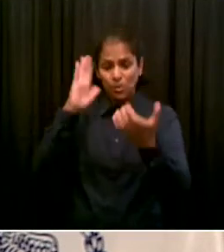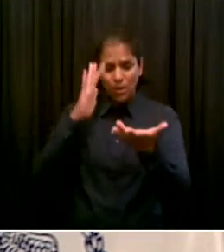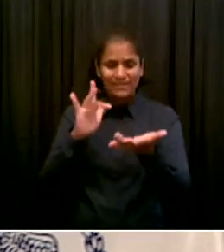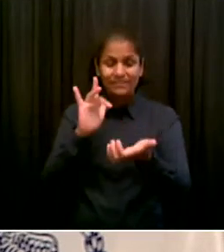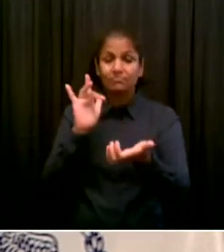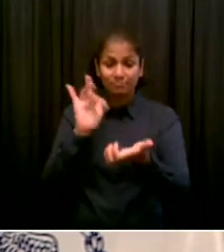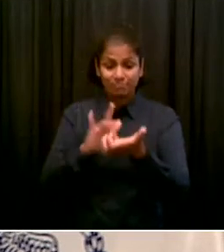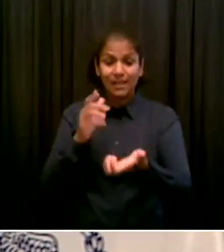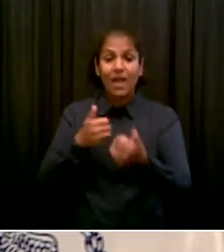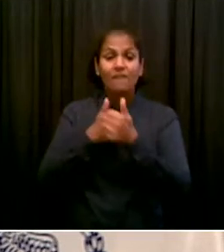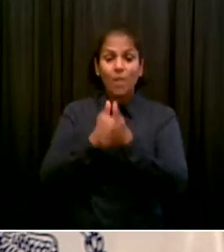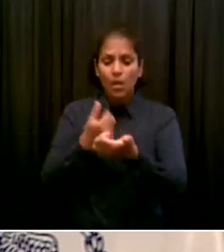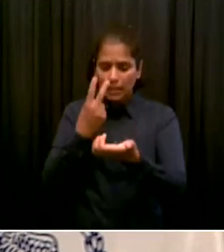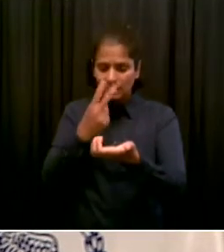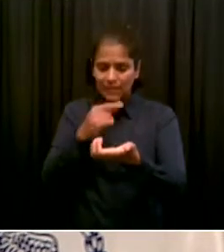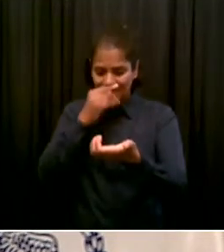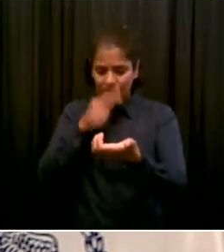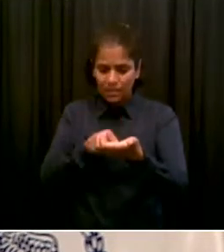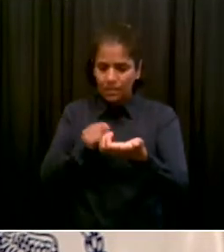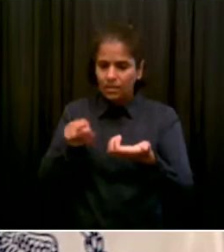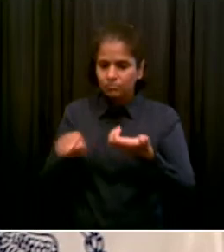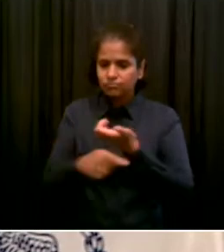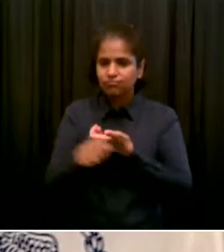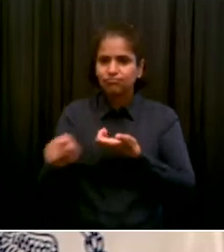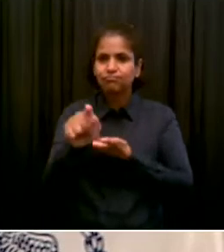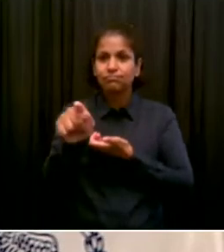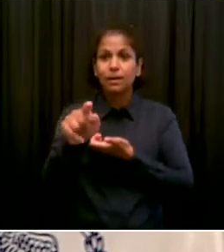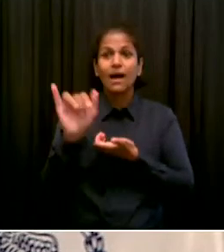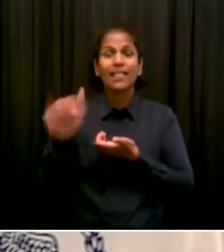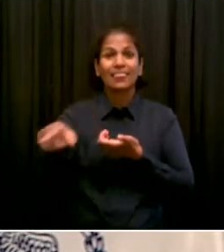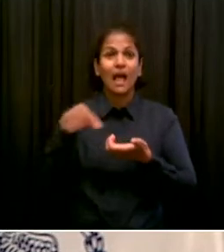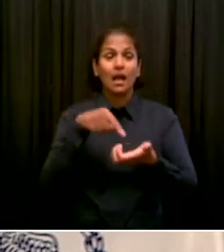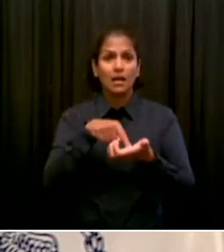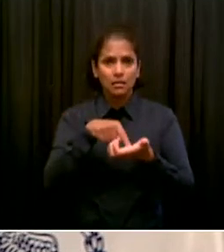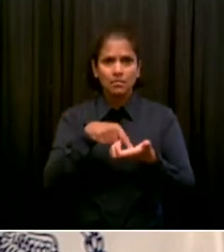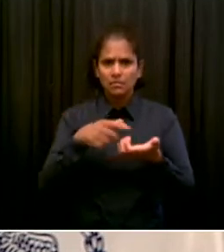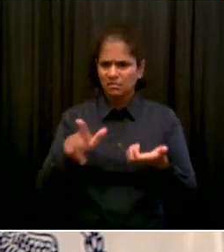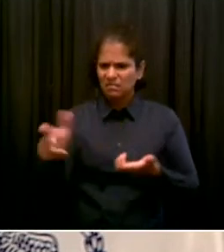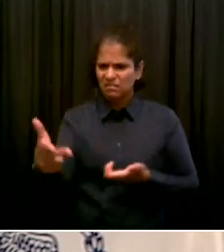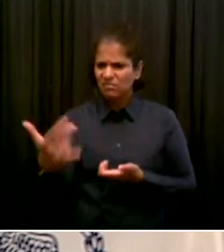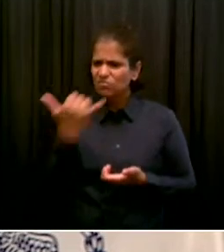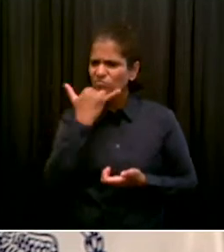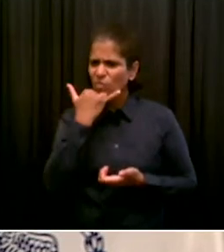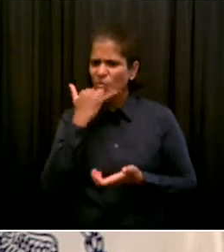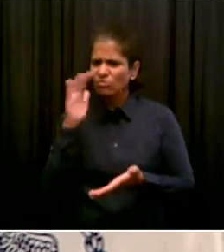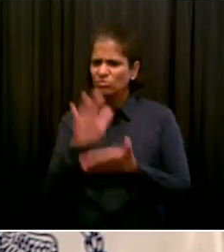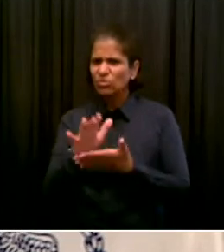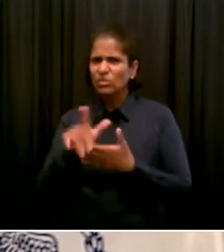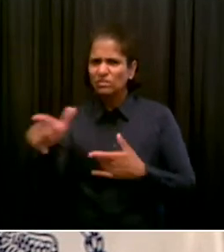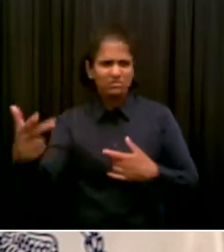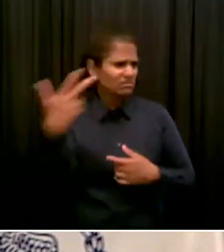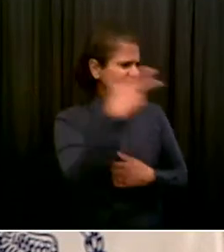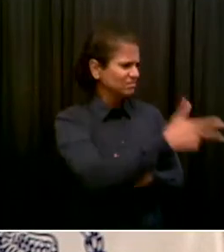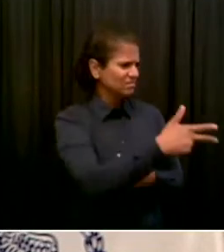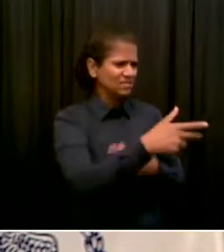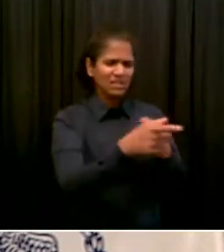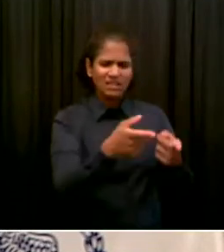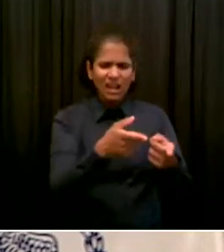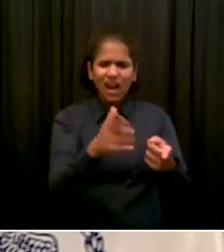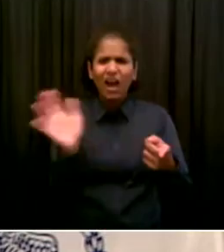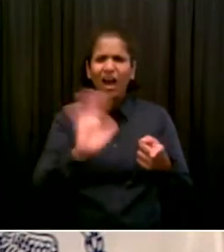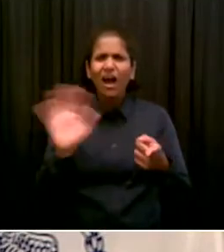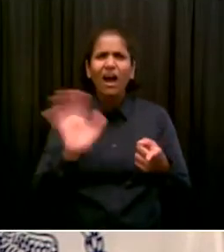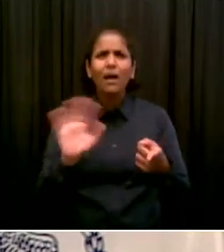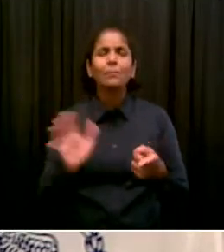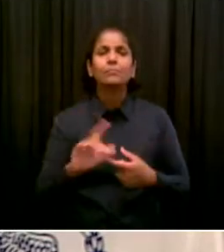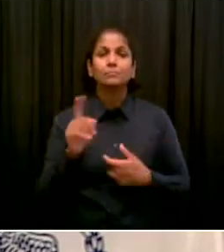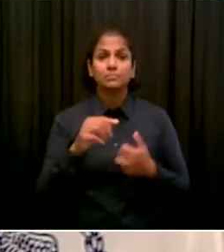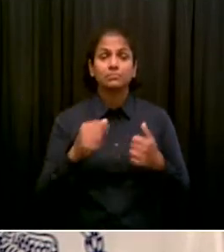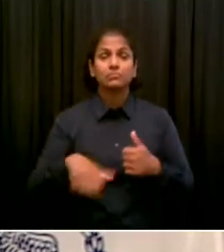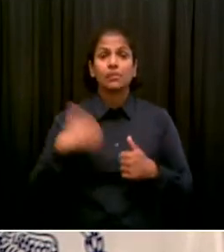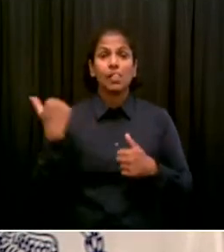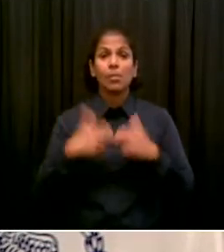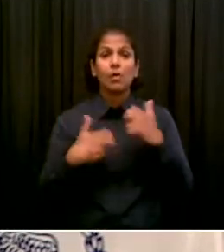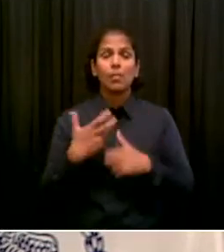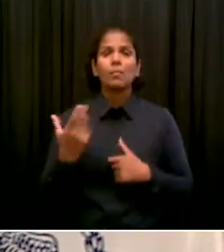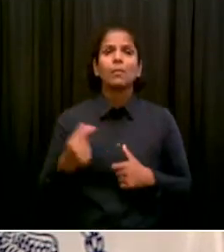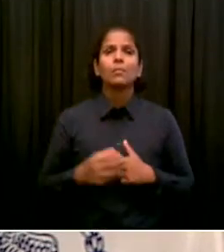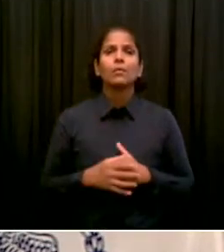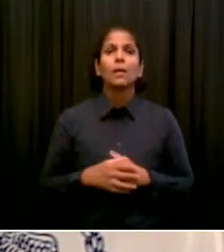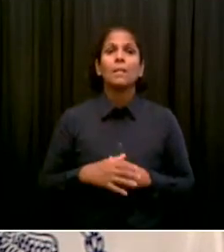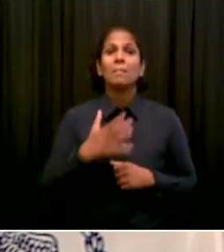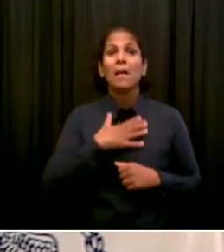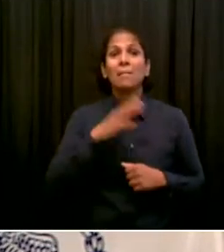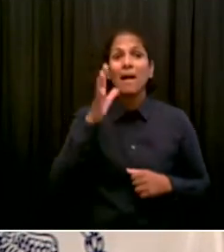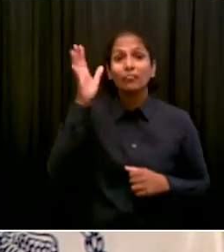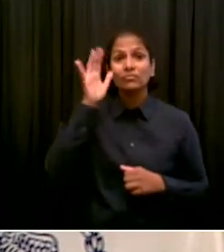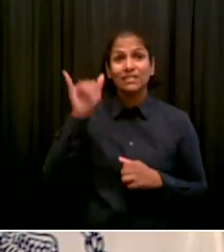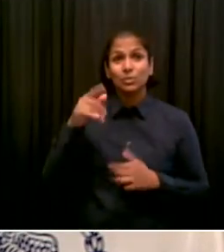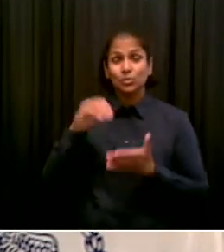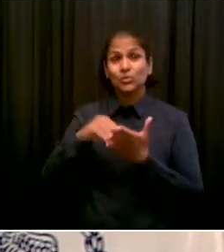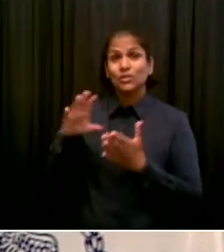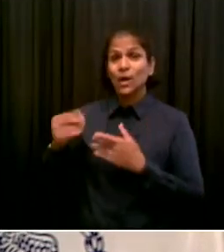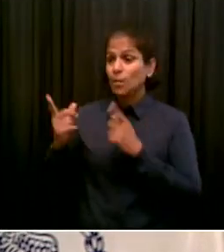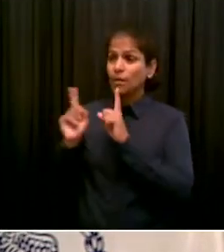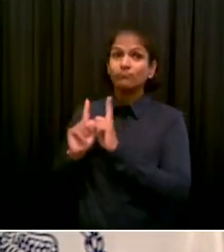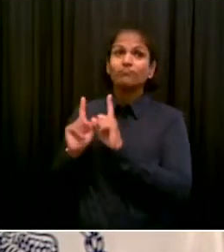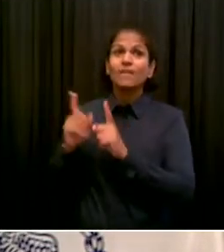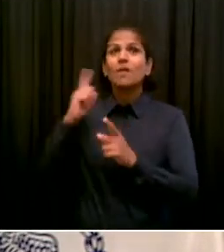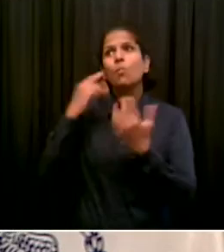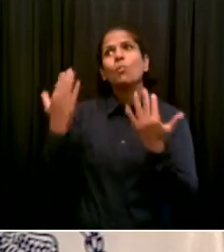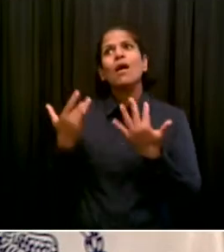STUDENTS S HOEAND IT WAS SHOWN